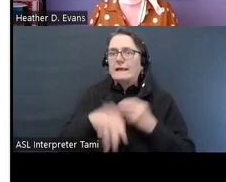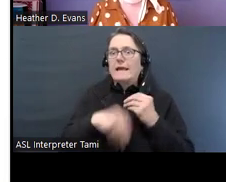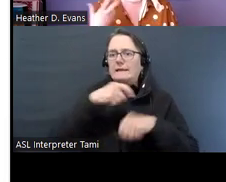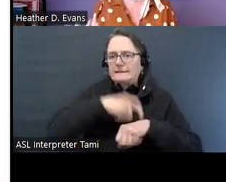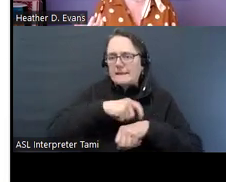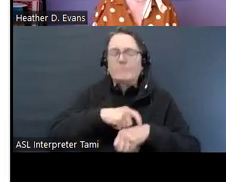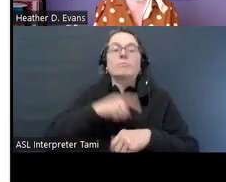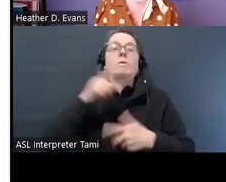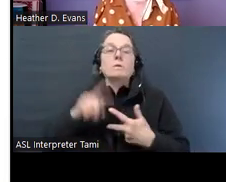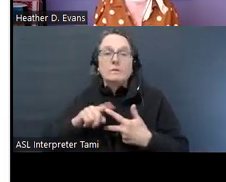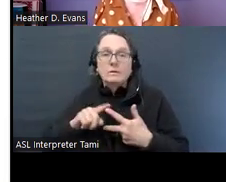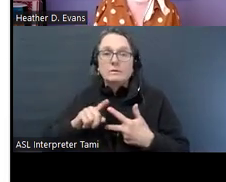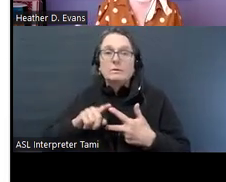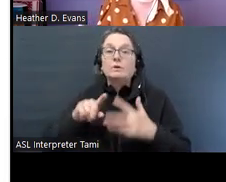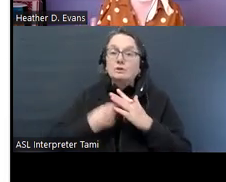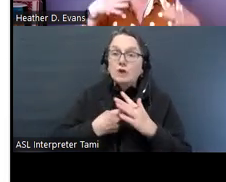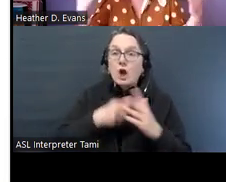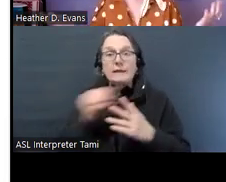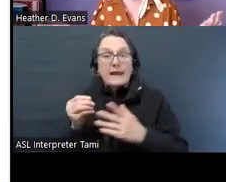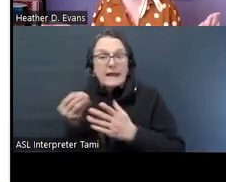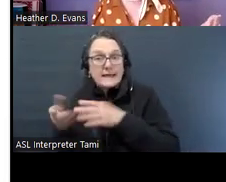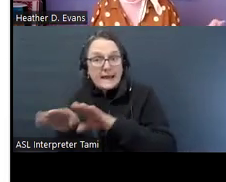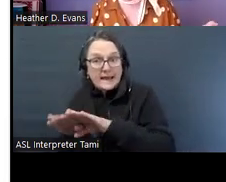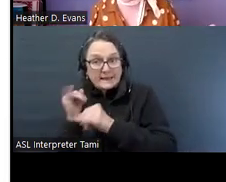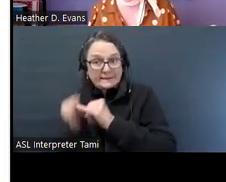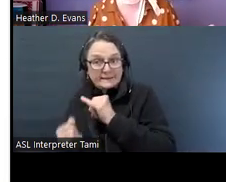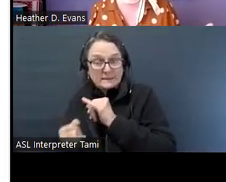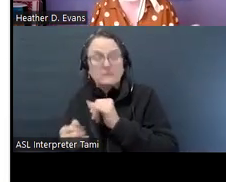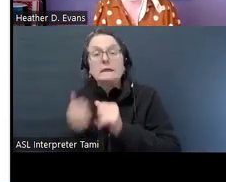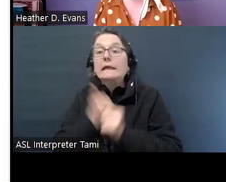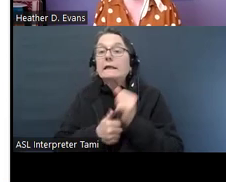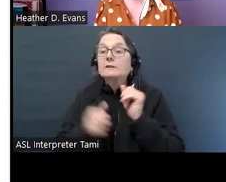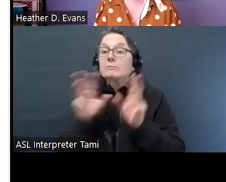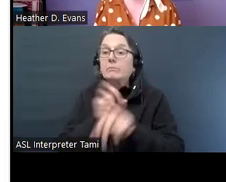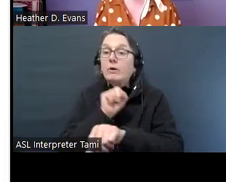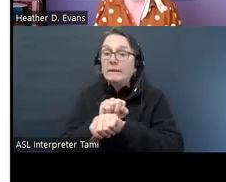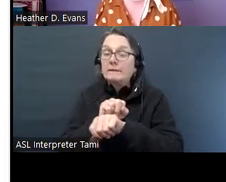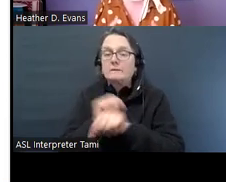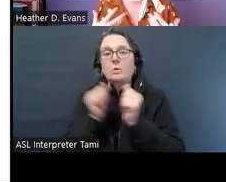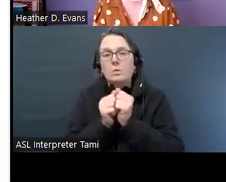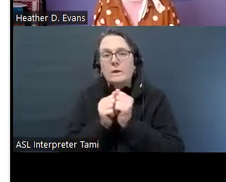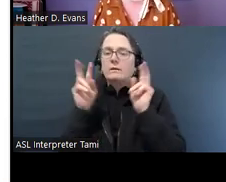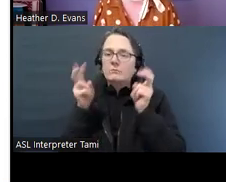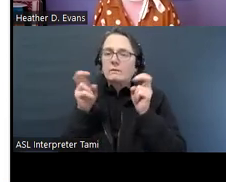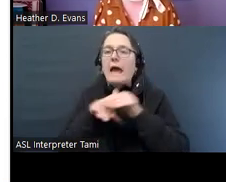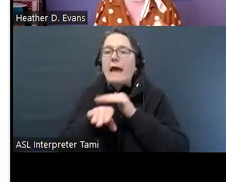that is, begin each visit by asking, "Do you have any accommodation needs that we should talk about before we begin